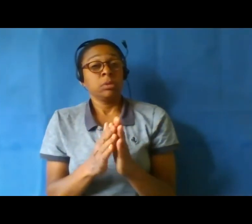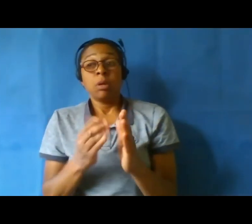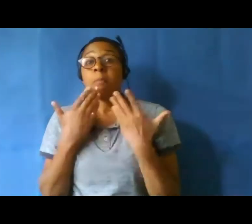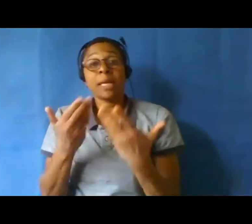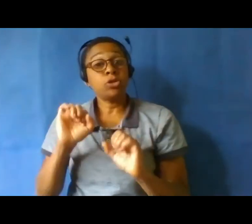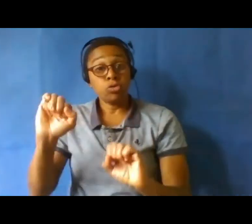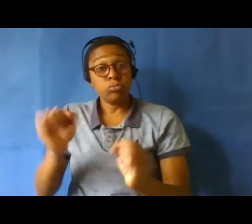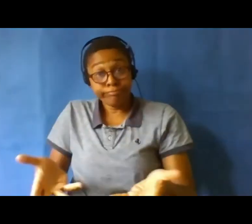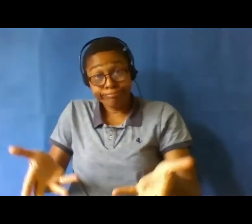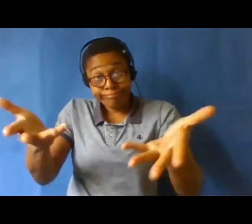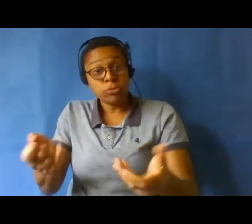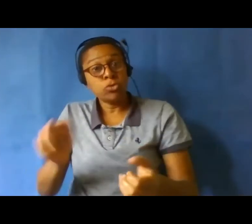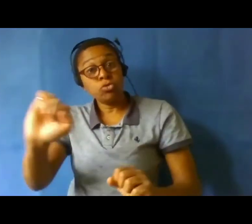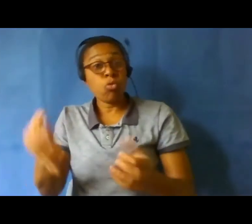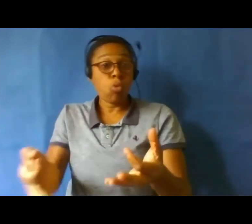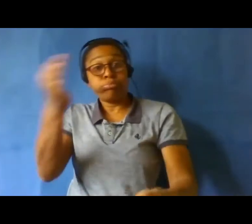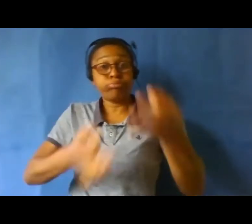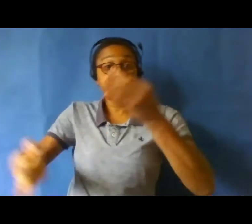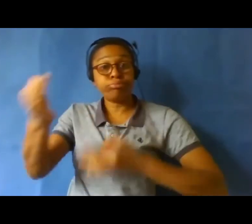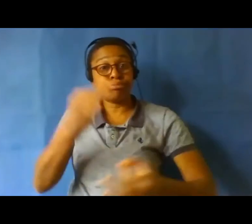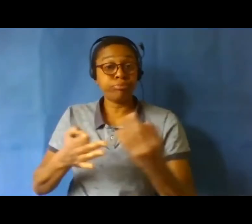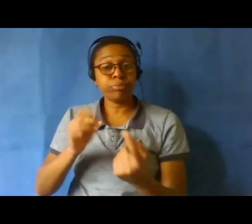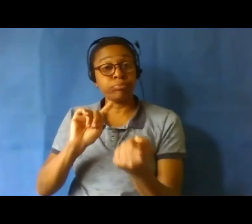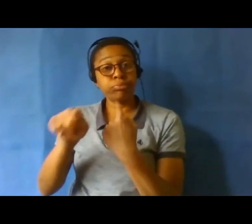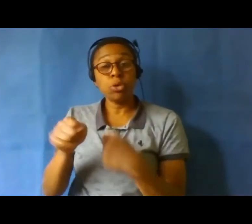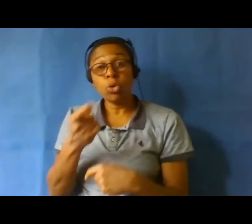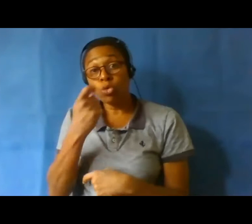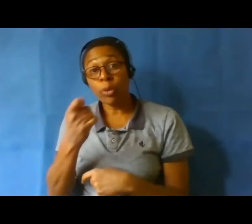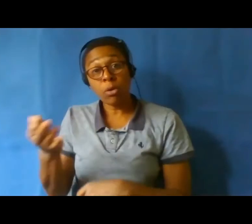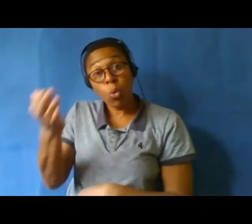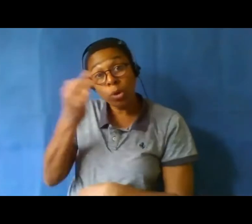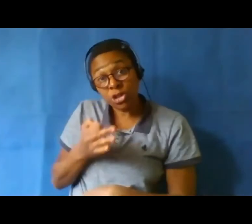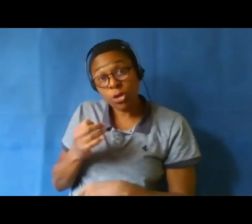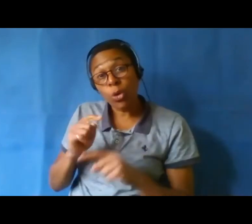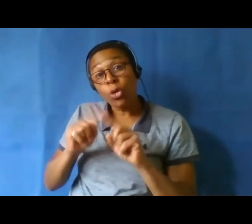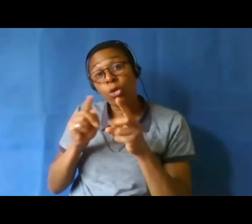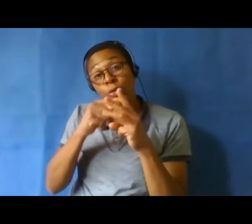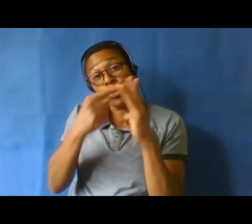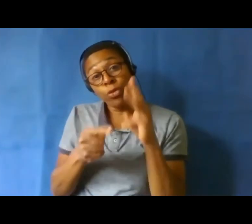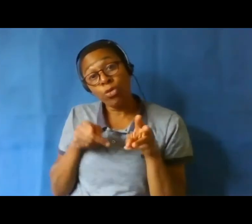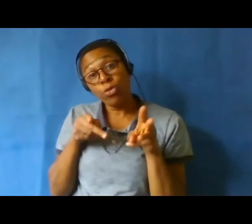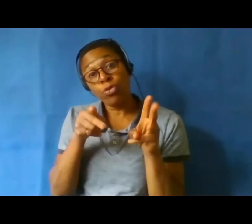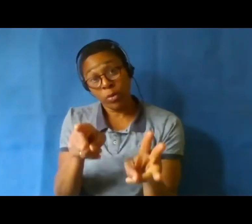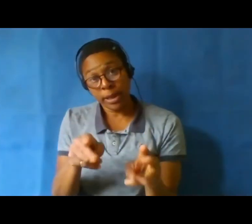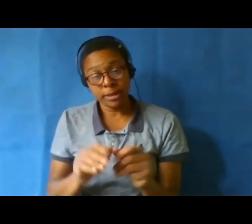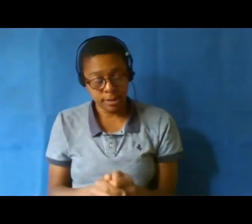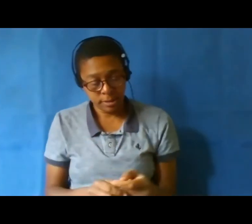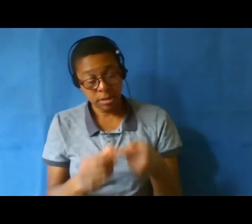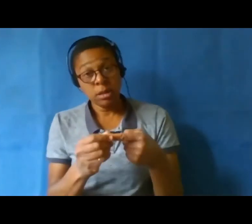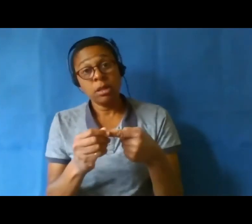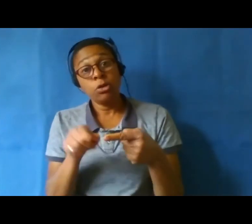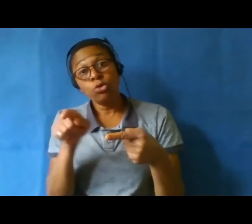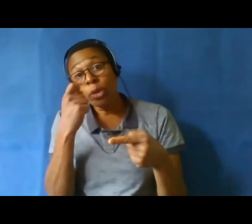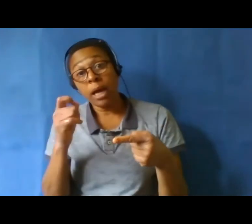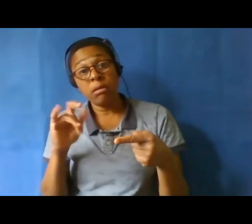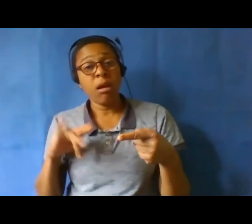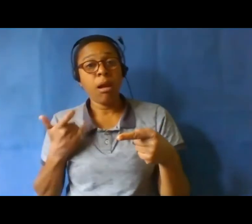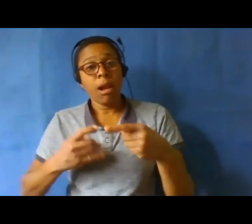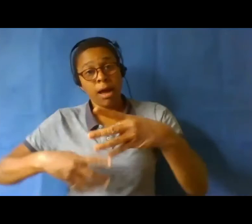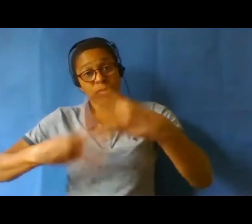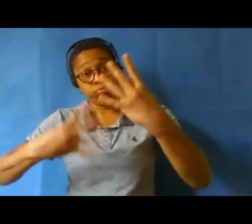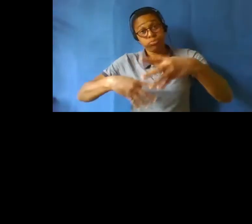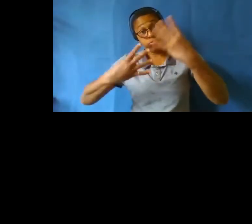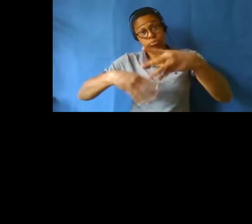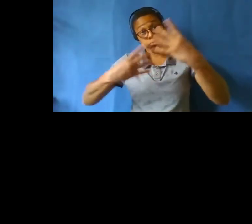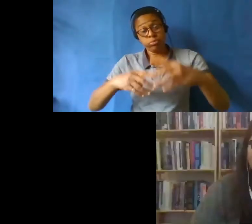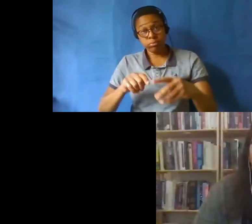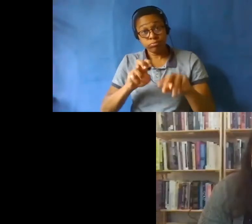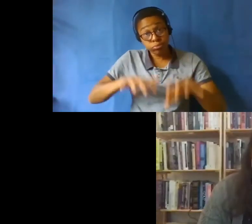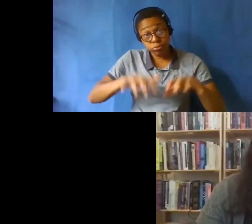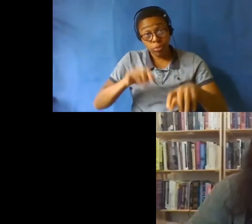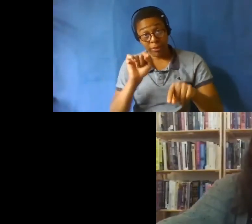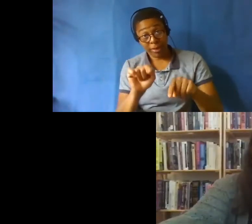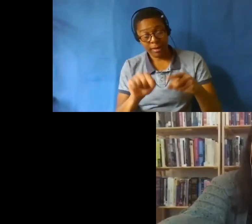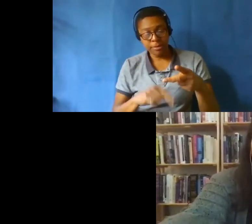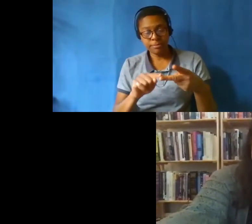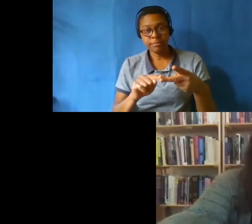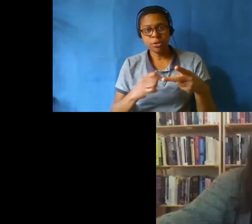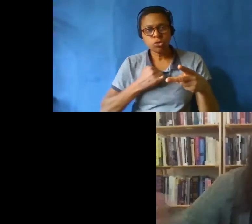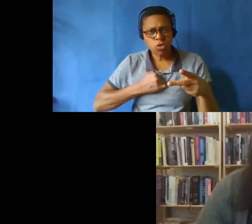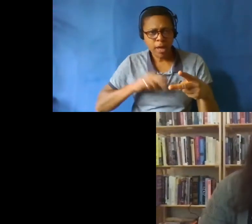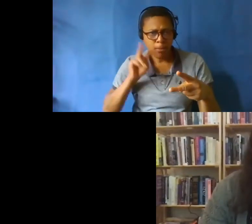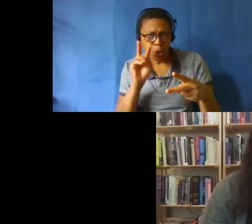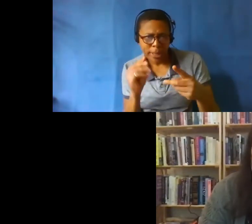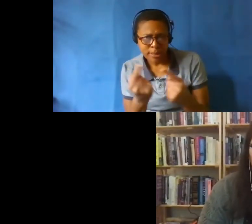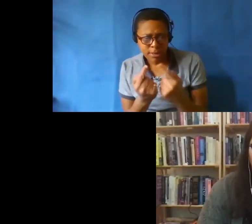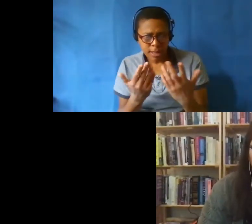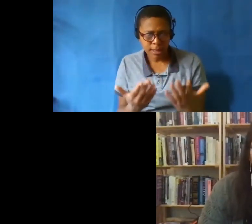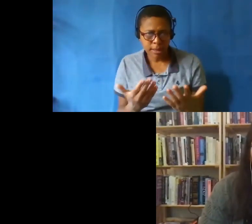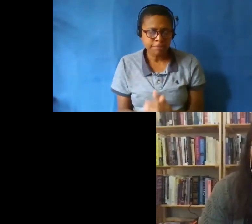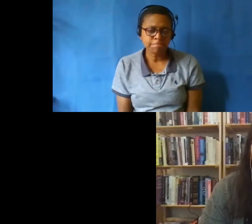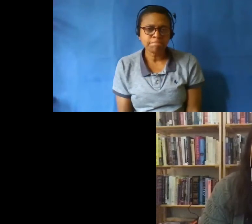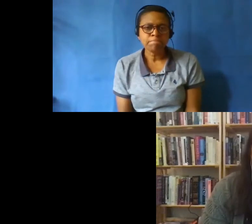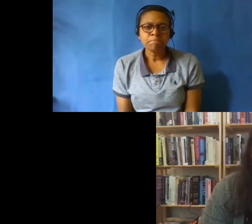different ways you can live chat sorry I've got this here, you can post your